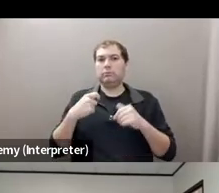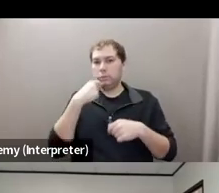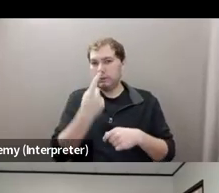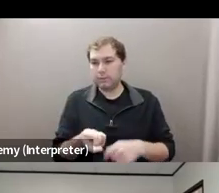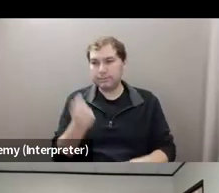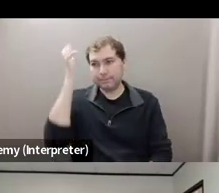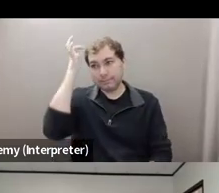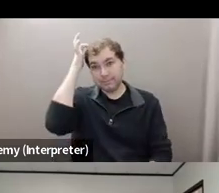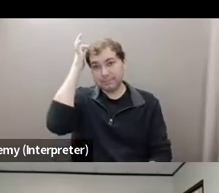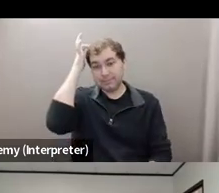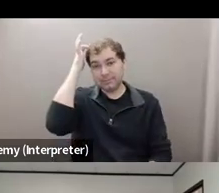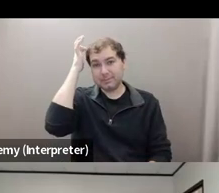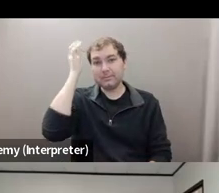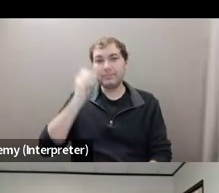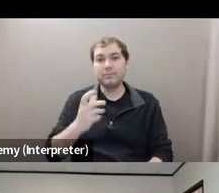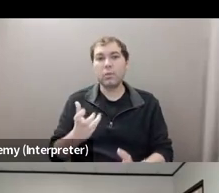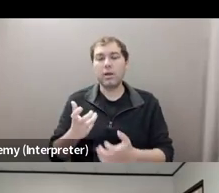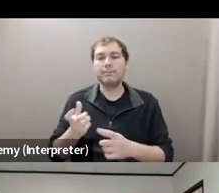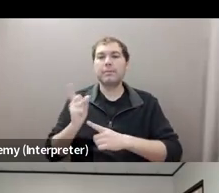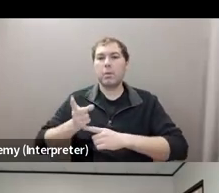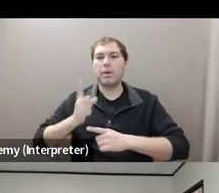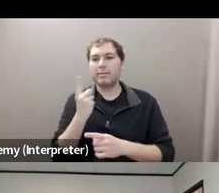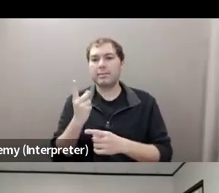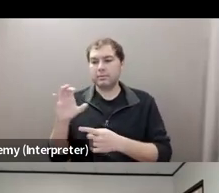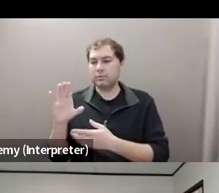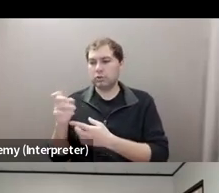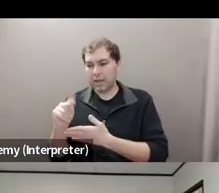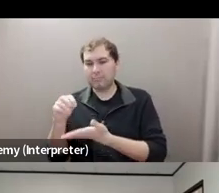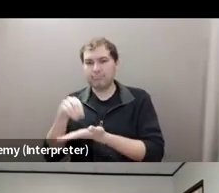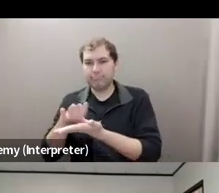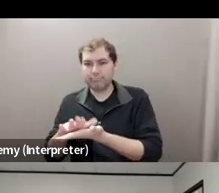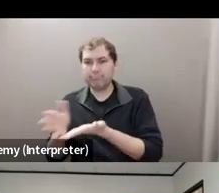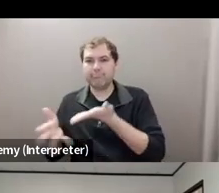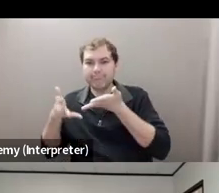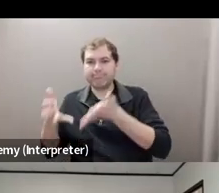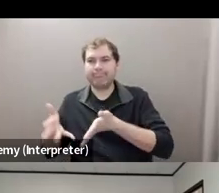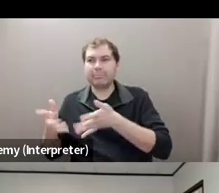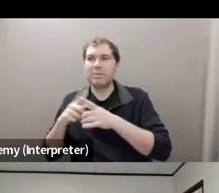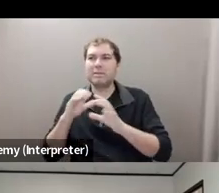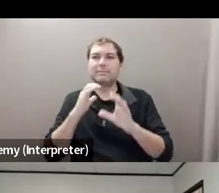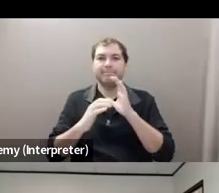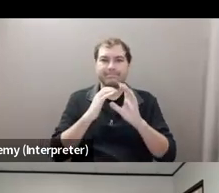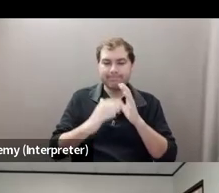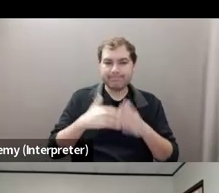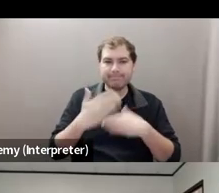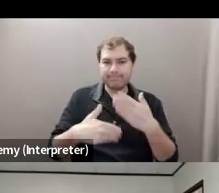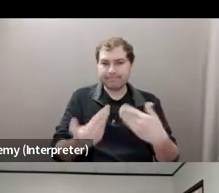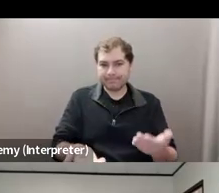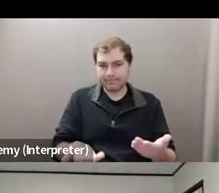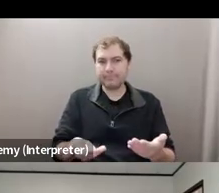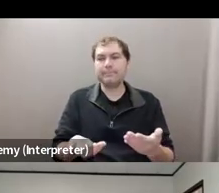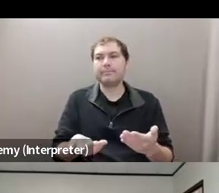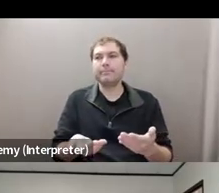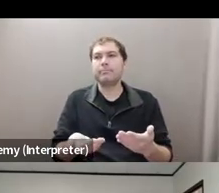Rebecca - APRIL: I want to take a moment. There's been something that's been in the chat for a while, but as this conversation has been going in this direction.